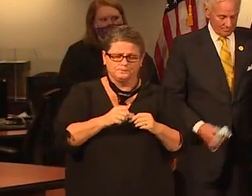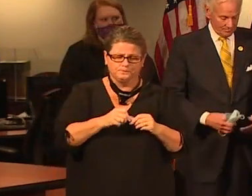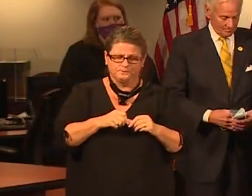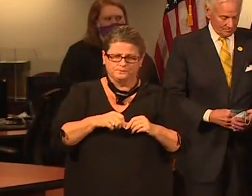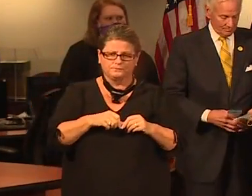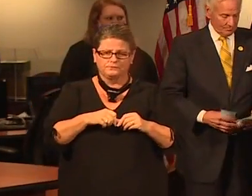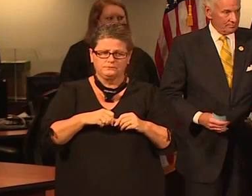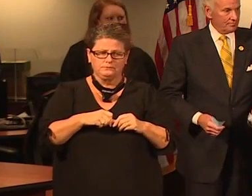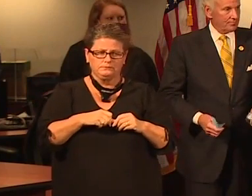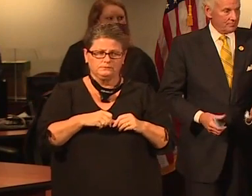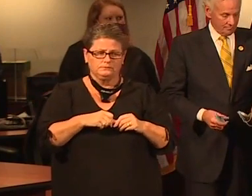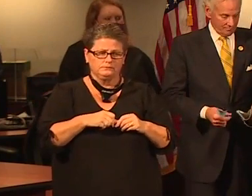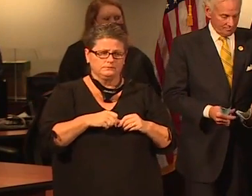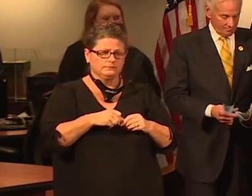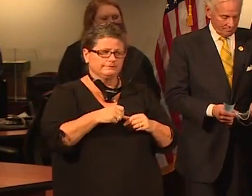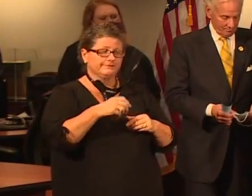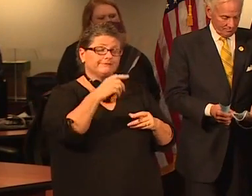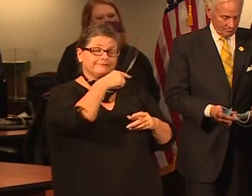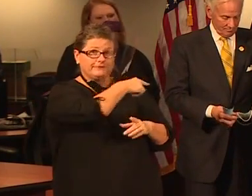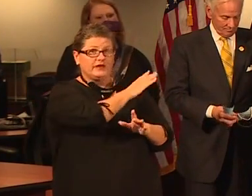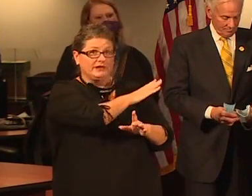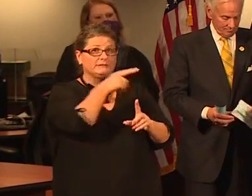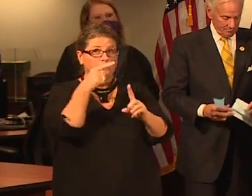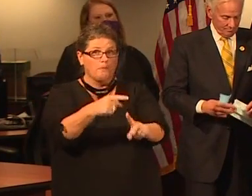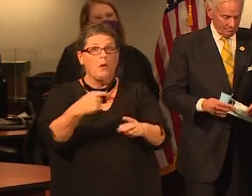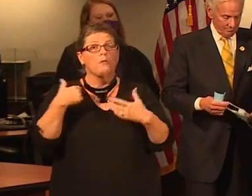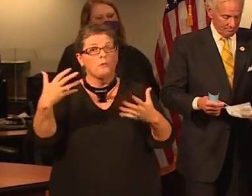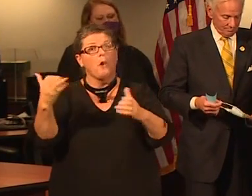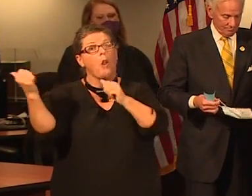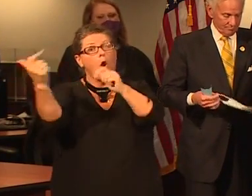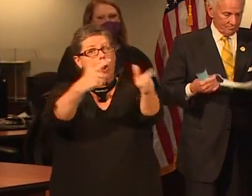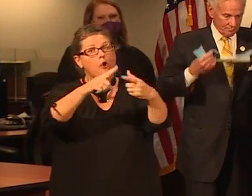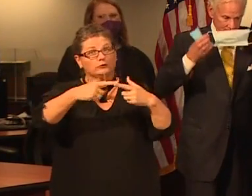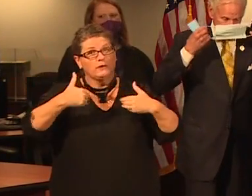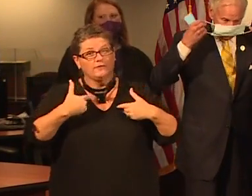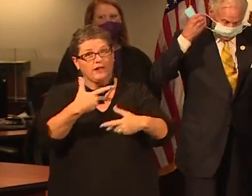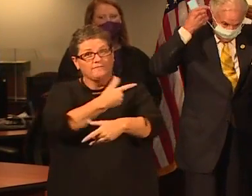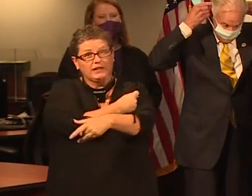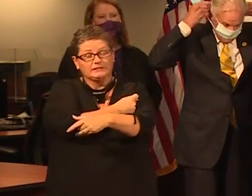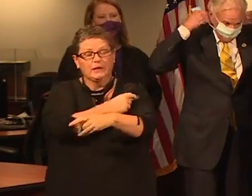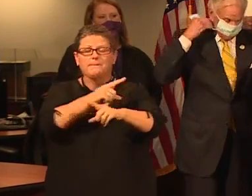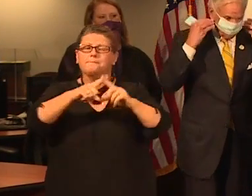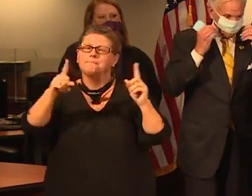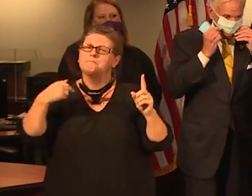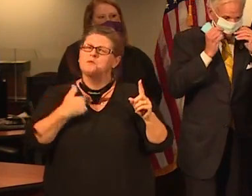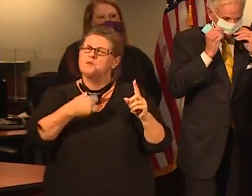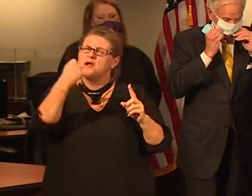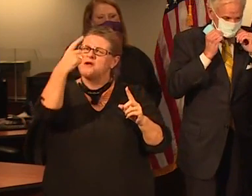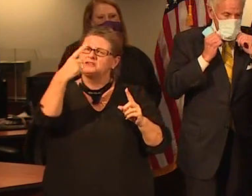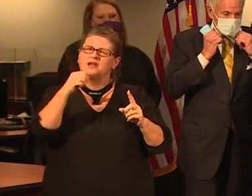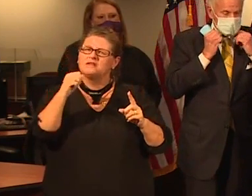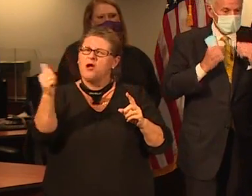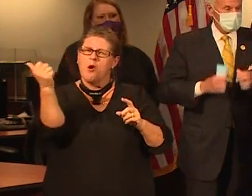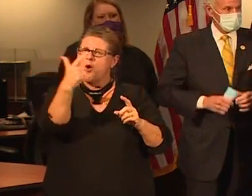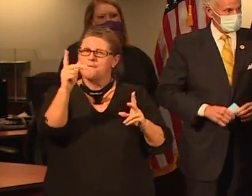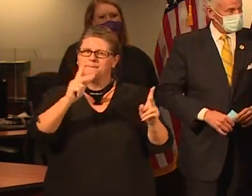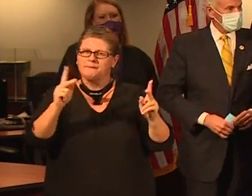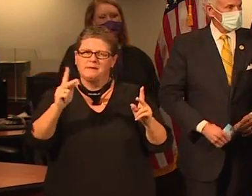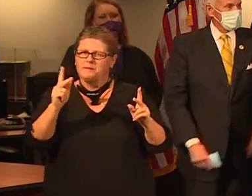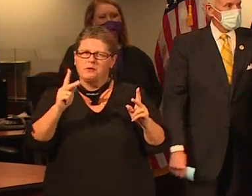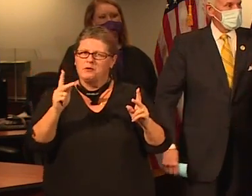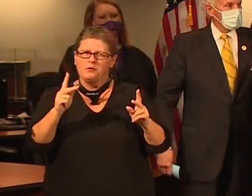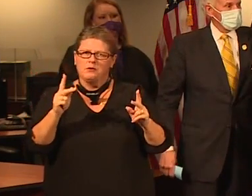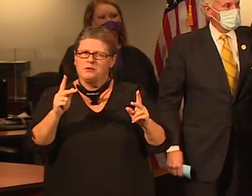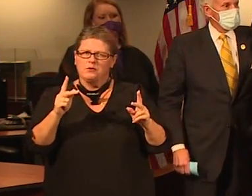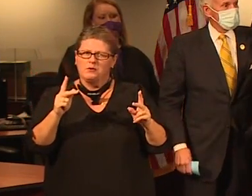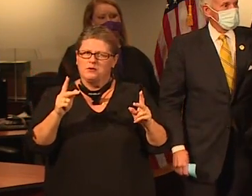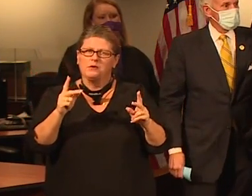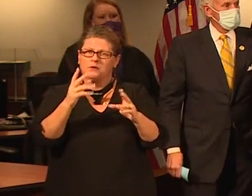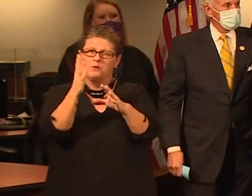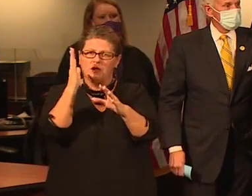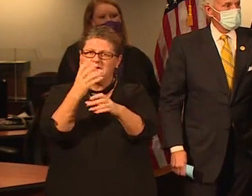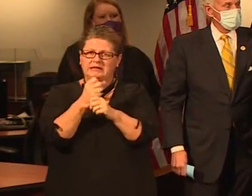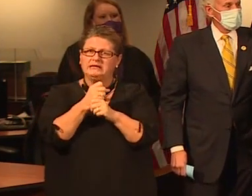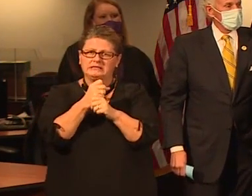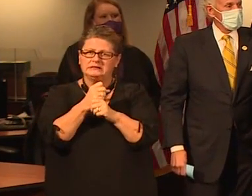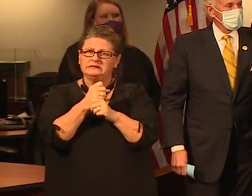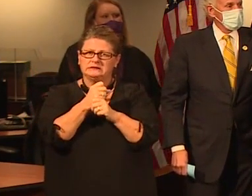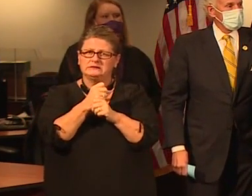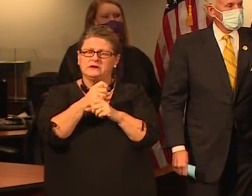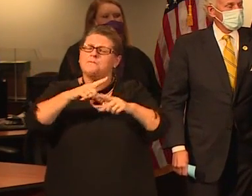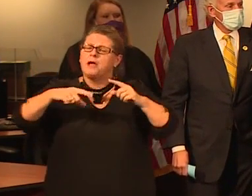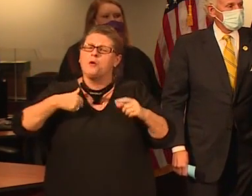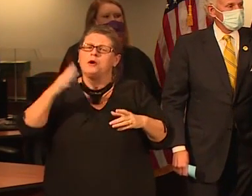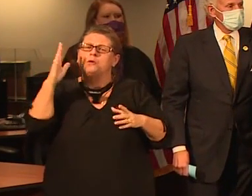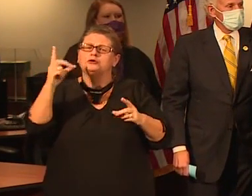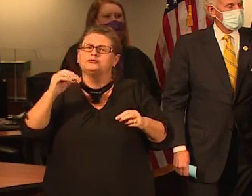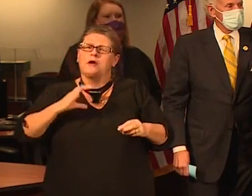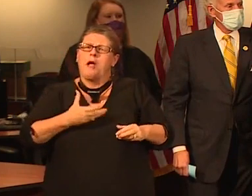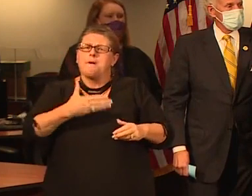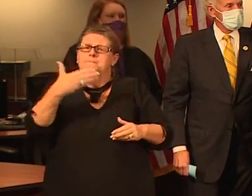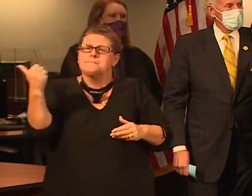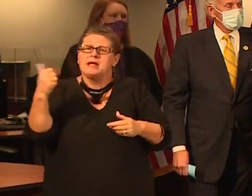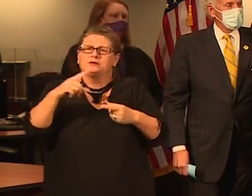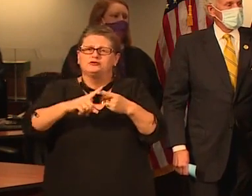THAT IS A GREAT QUESTIO WE WOULD LOVE FOR EBB TO GET VACCINES; HOWEVER, WE UNDERSTAND THAT NOT ALL COME MACHINES, NOT ALL POPULATIONS DO RECEIVE